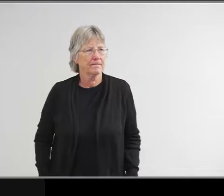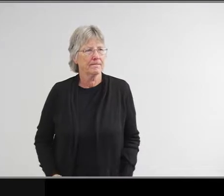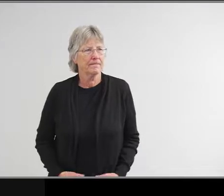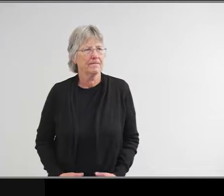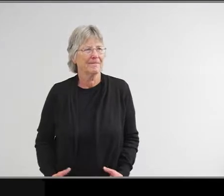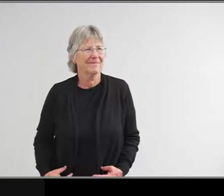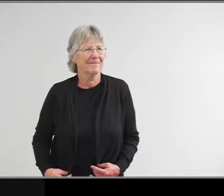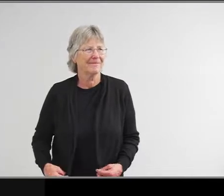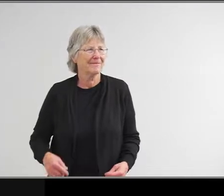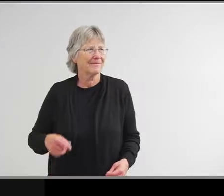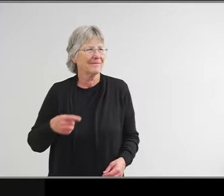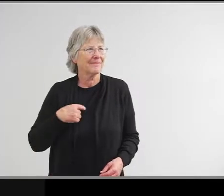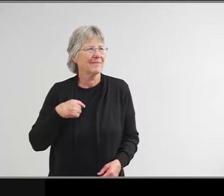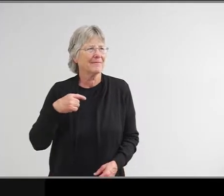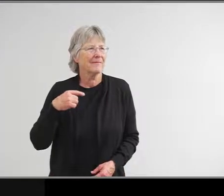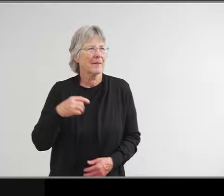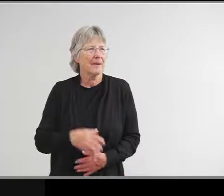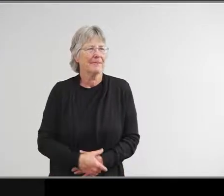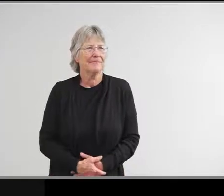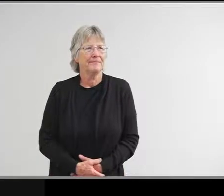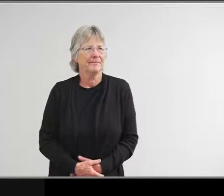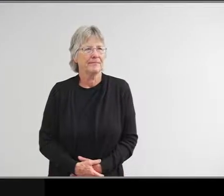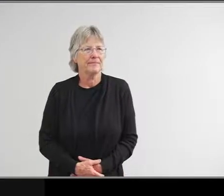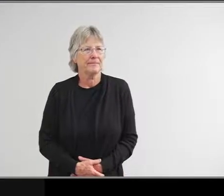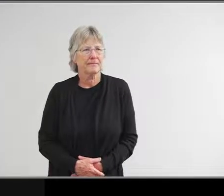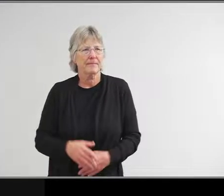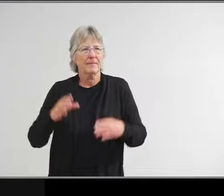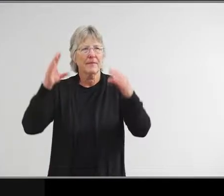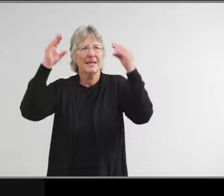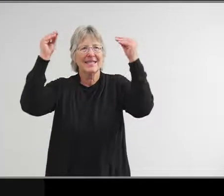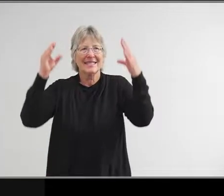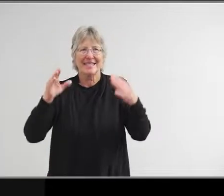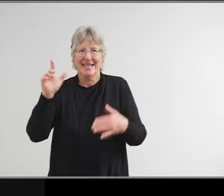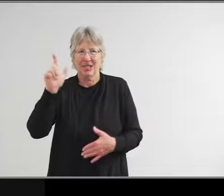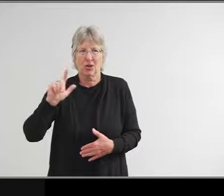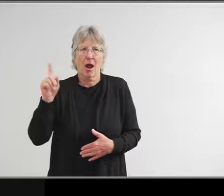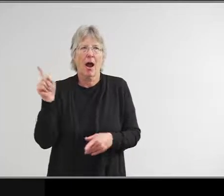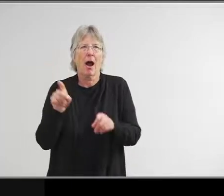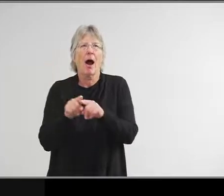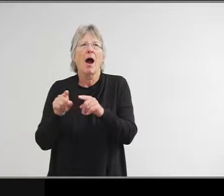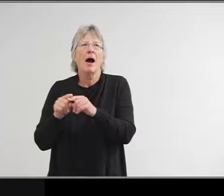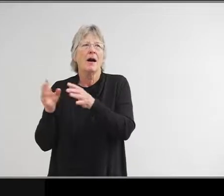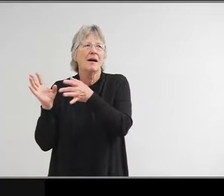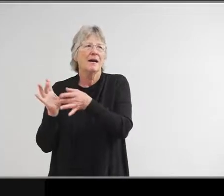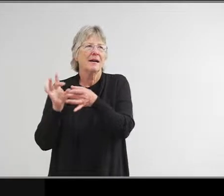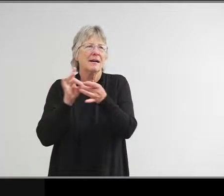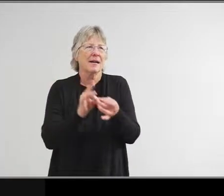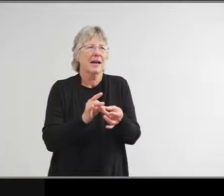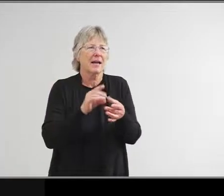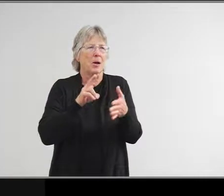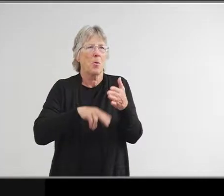I'm Kristen Bolin and I... Teacher librarians often connect their live read alouds across content and skill areas.